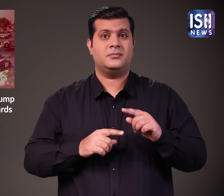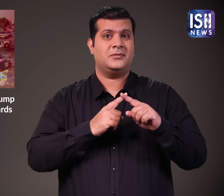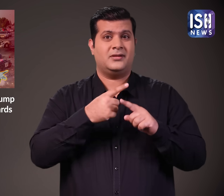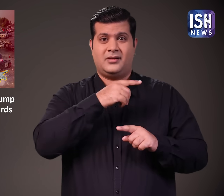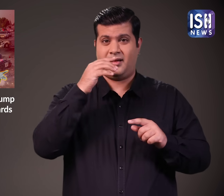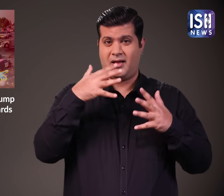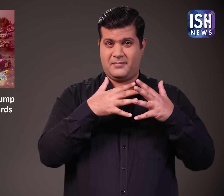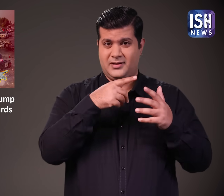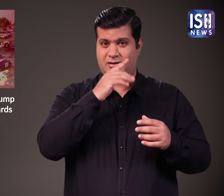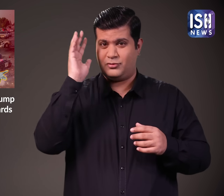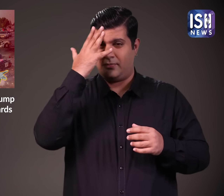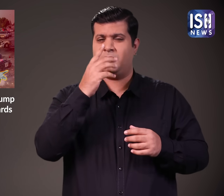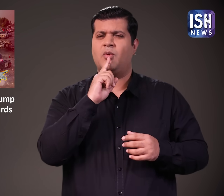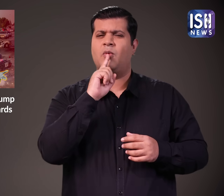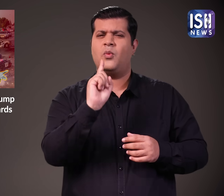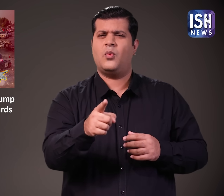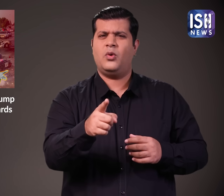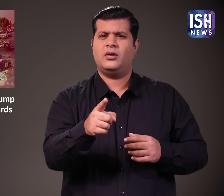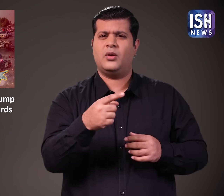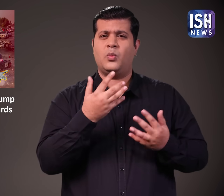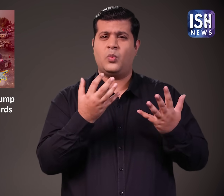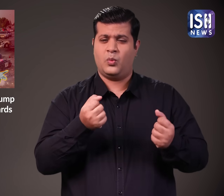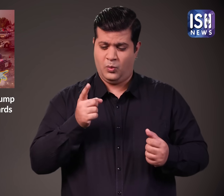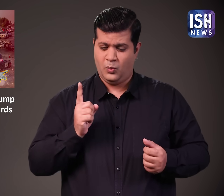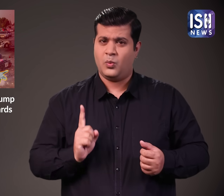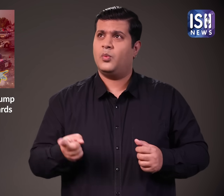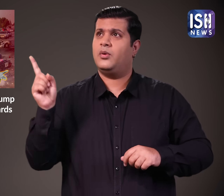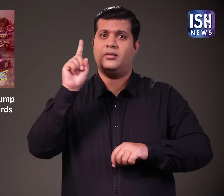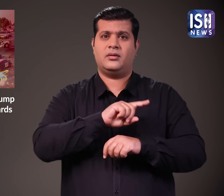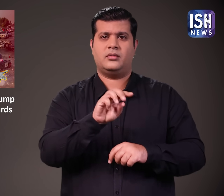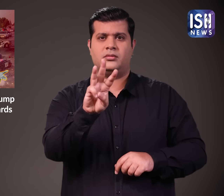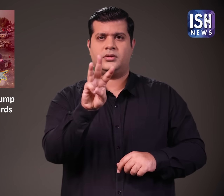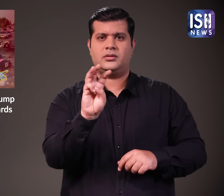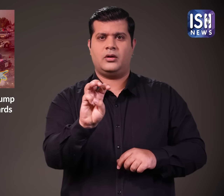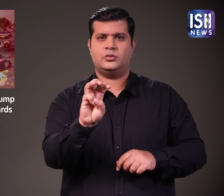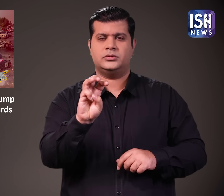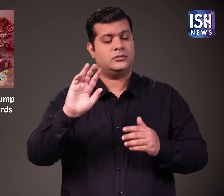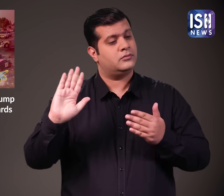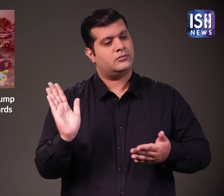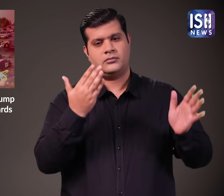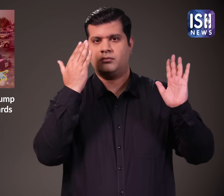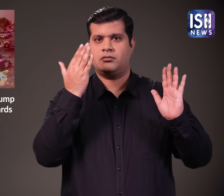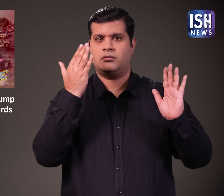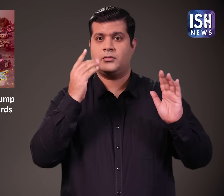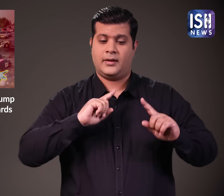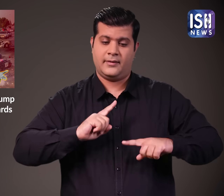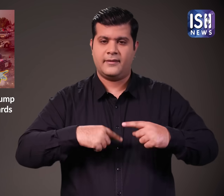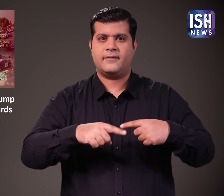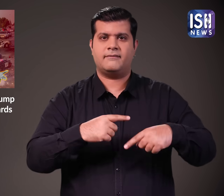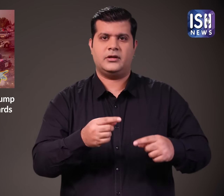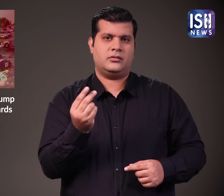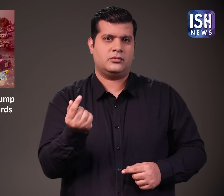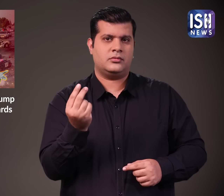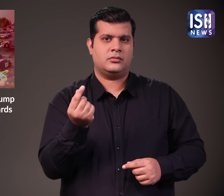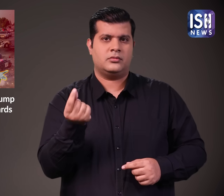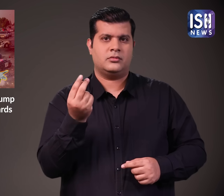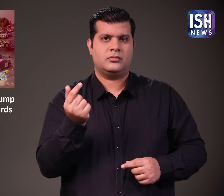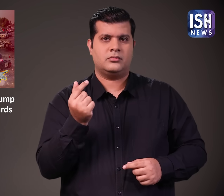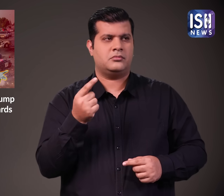Trump had ordered the authorities to arrest 3,000 illegal immigrants every day across the U.S.